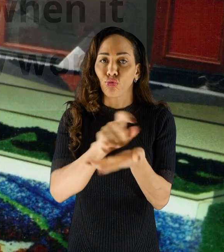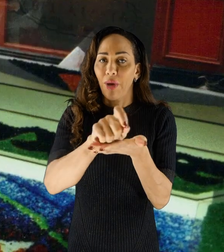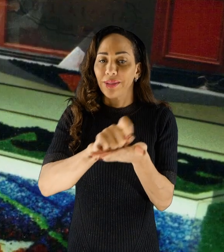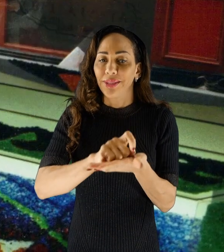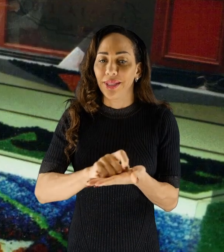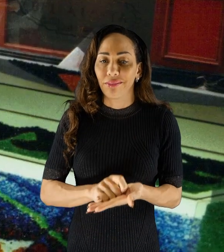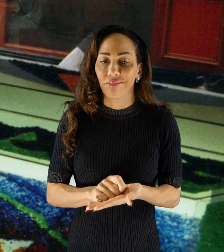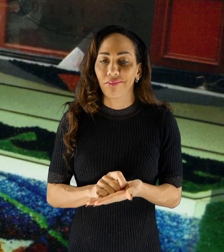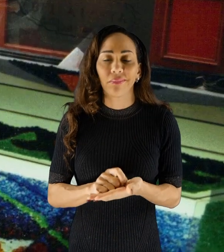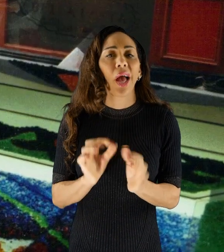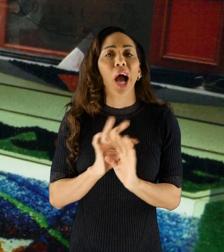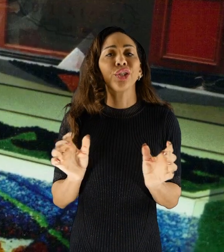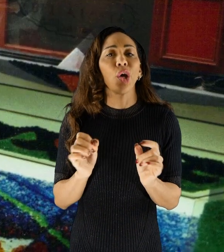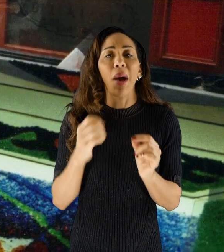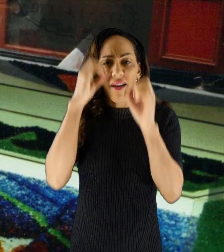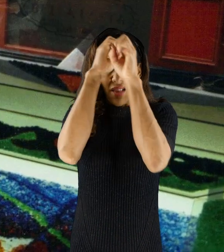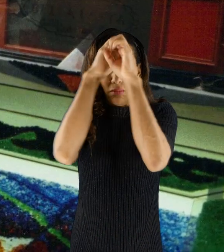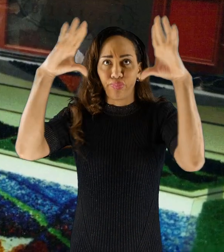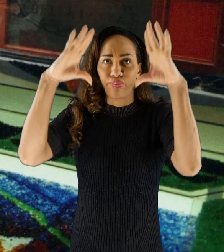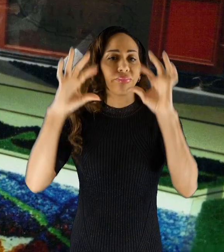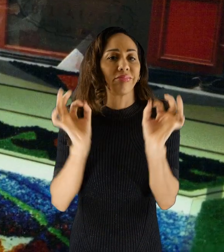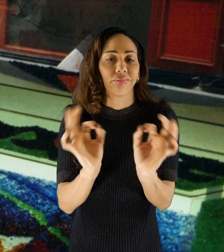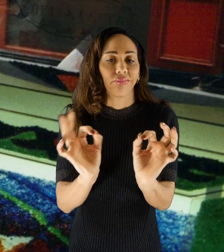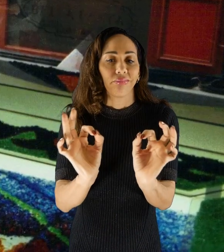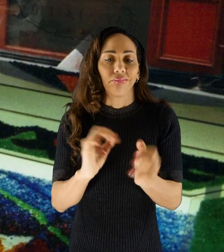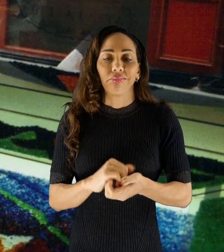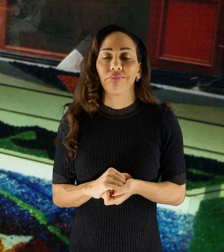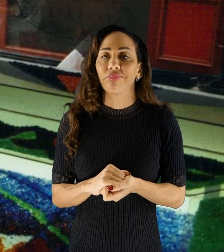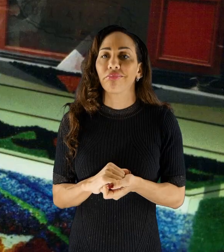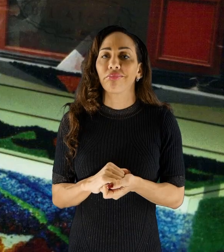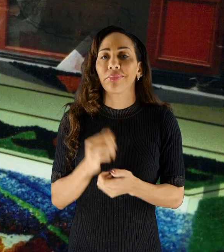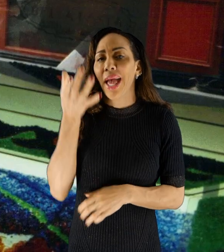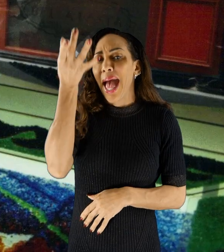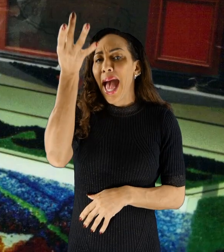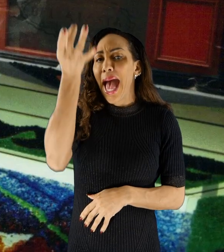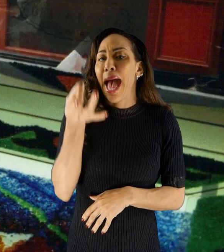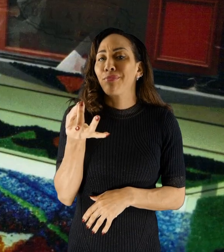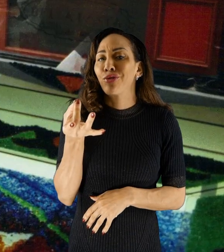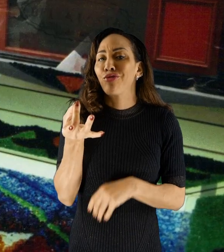I think a lot of it comes from writing. I don't really have much of a mind's eye and I think in a very